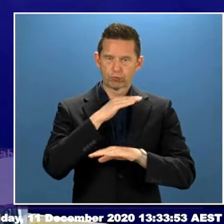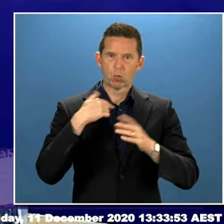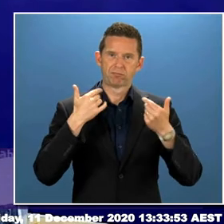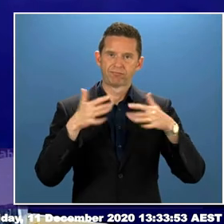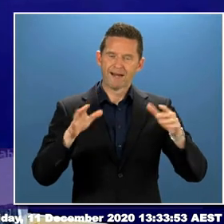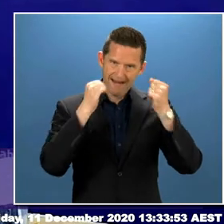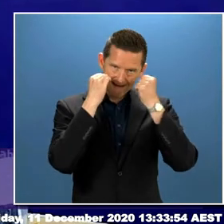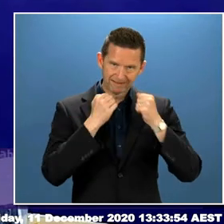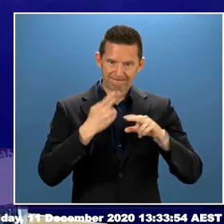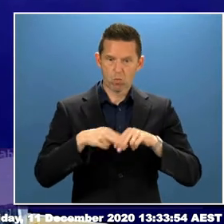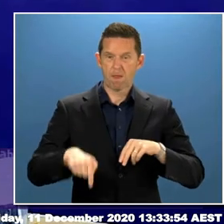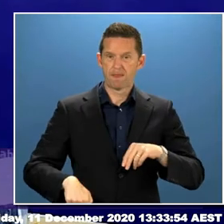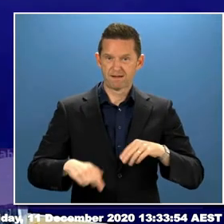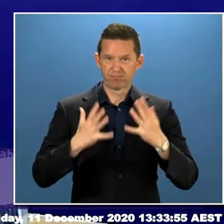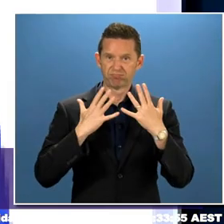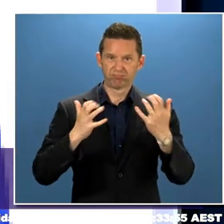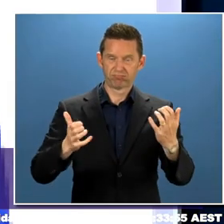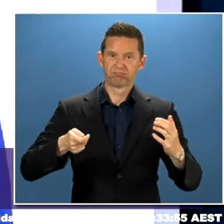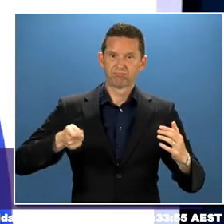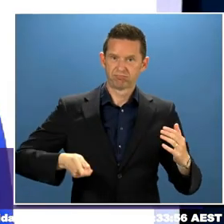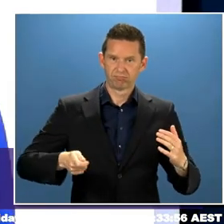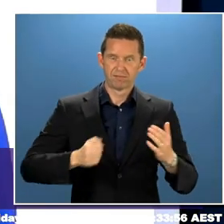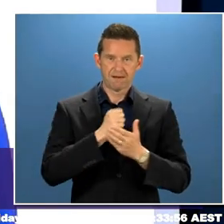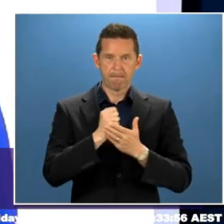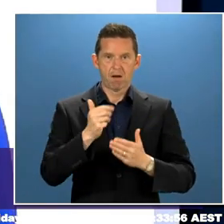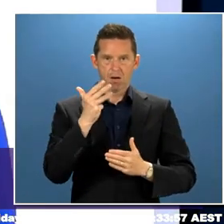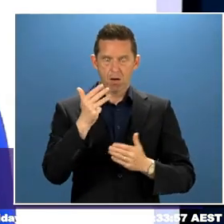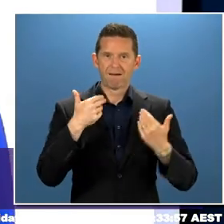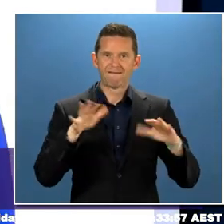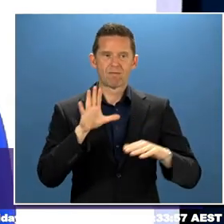for this Public hearing with the evidence from Ms Darling.